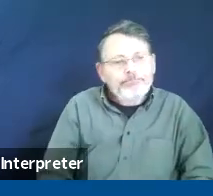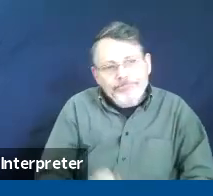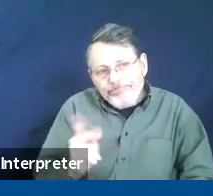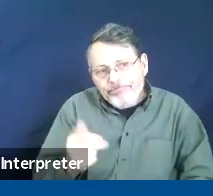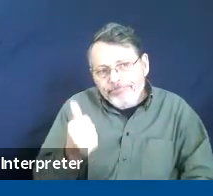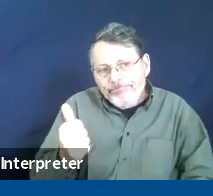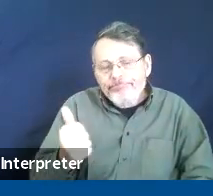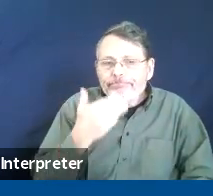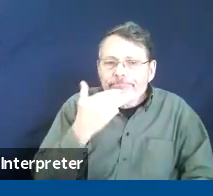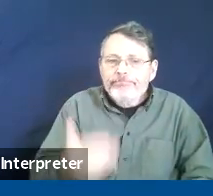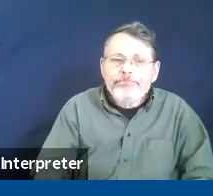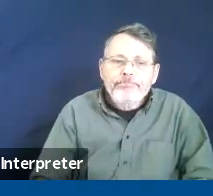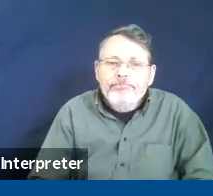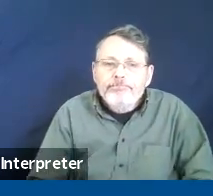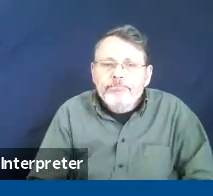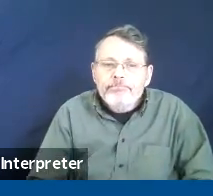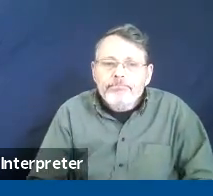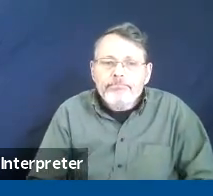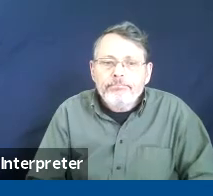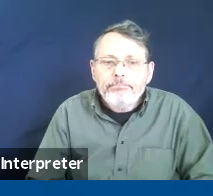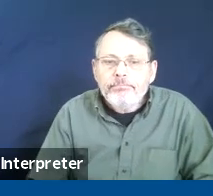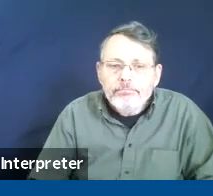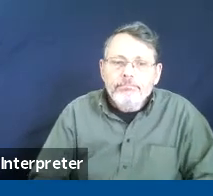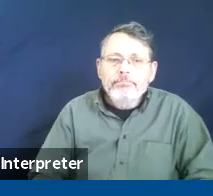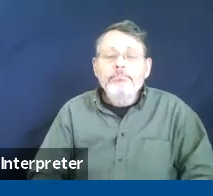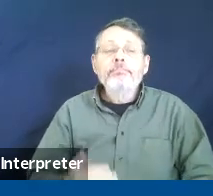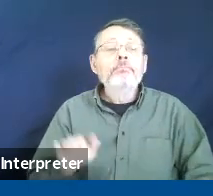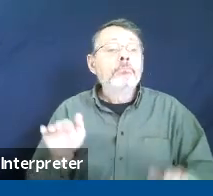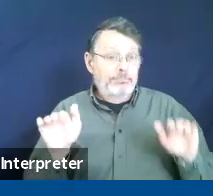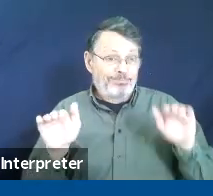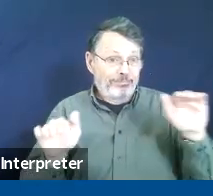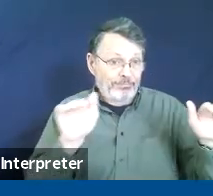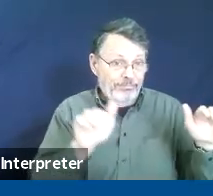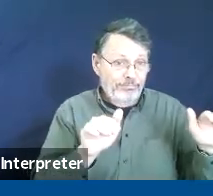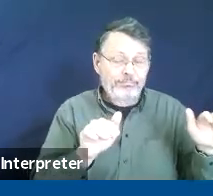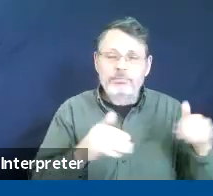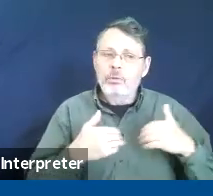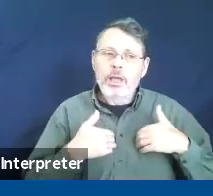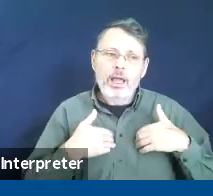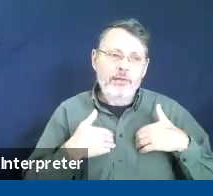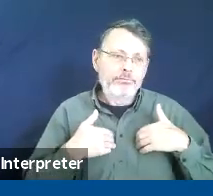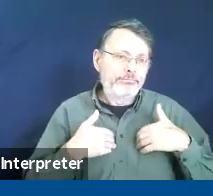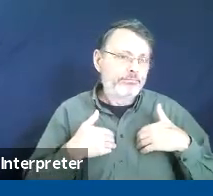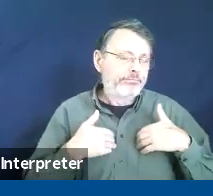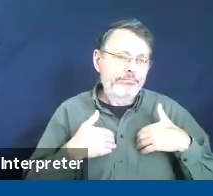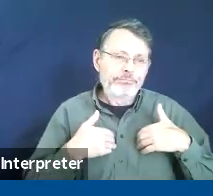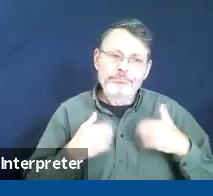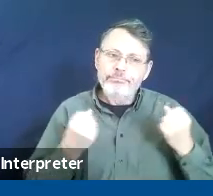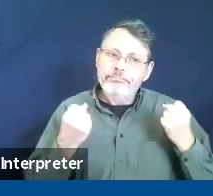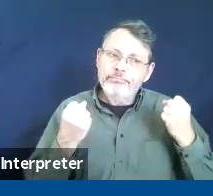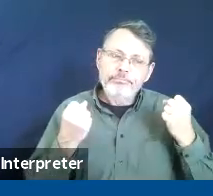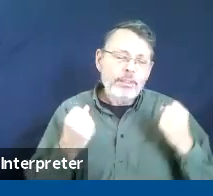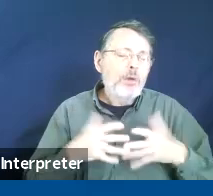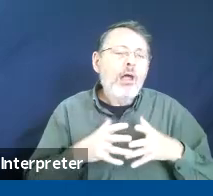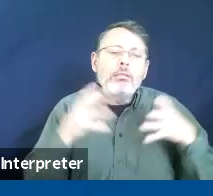Great. I want to remind everybody that there is a lot of detail that got put into the chat window,